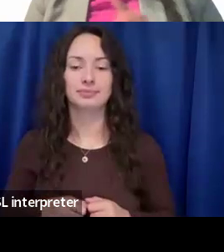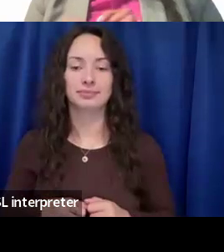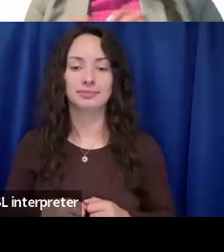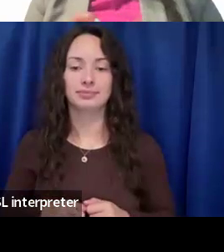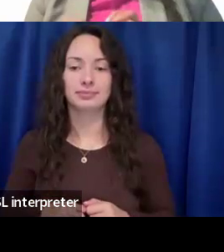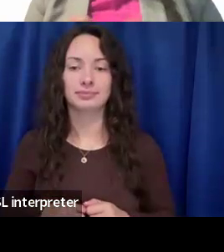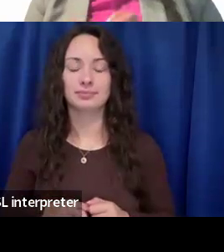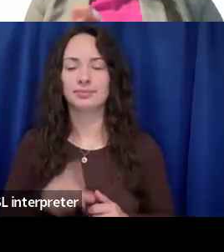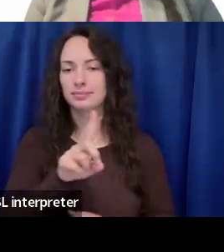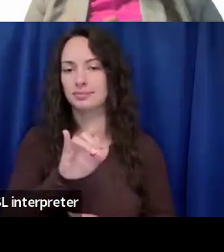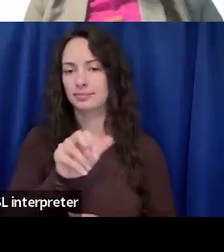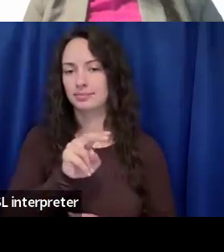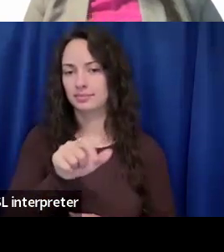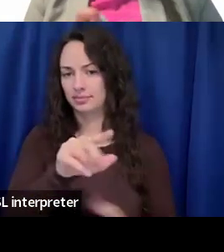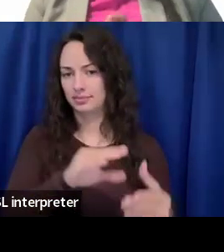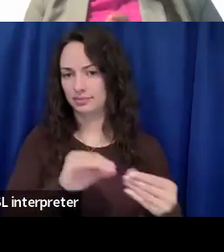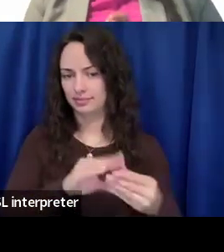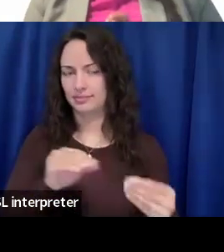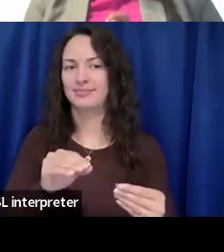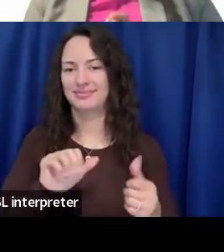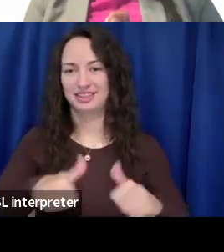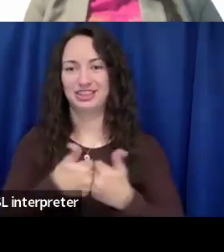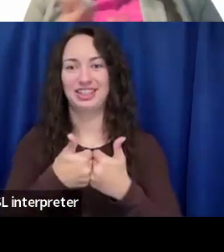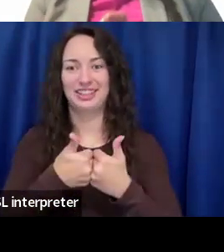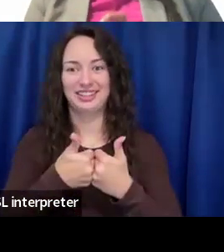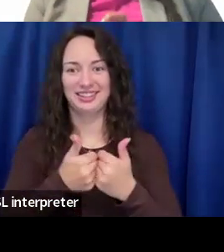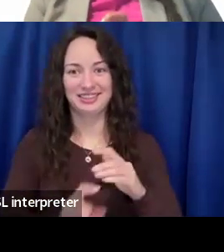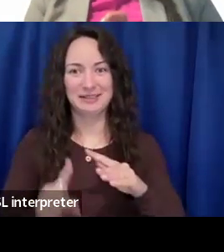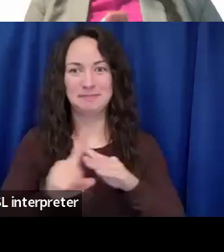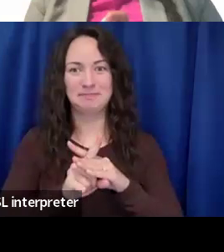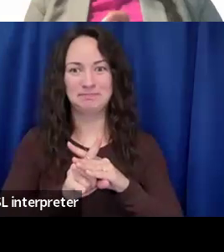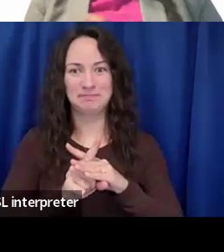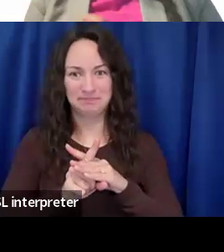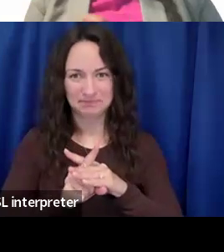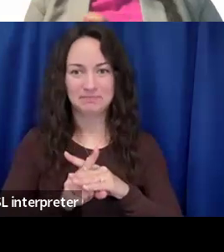you mentioned that you faced challenges during this. So I will start with you to share about